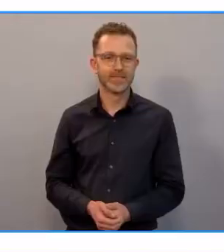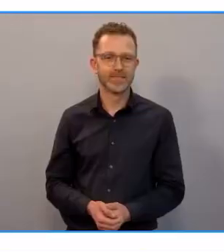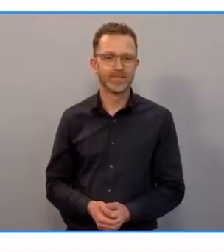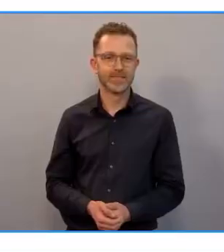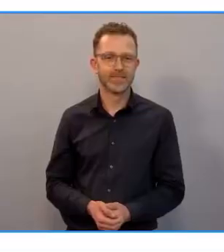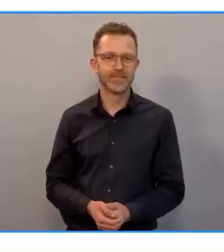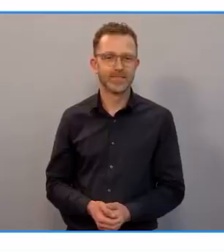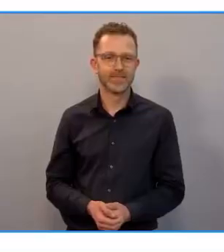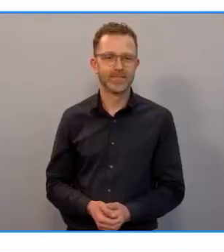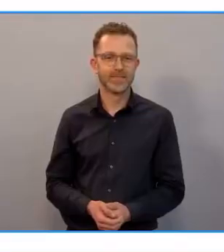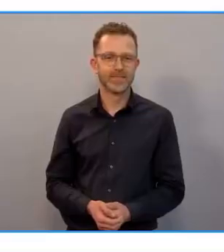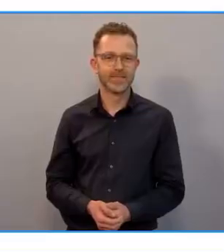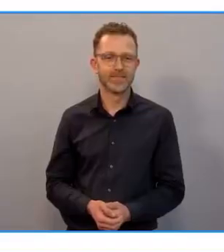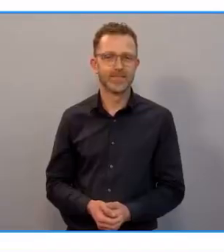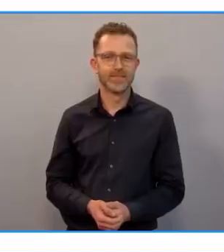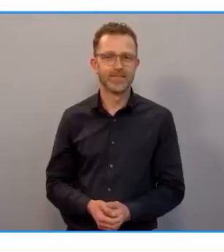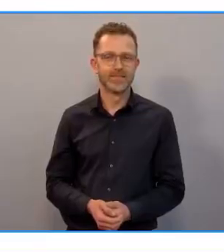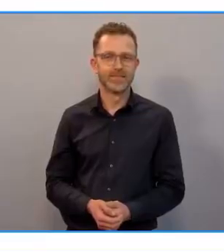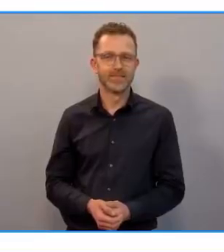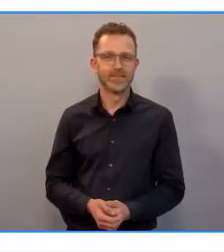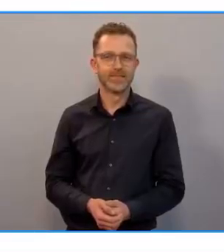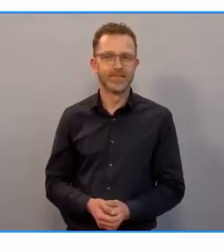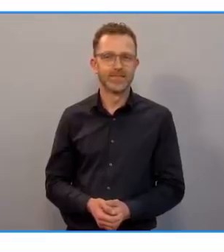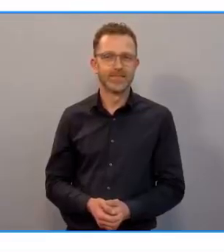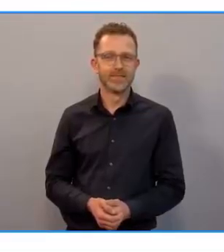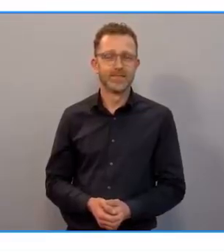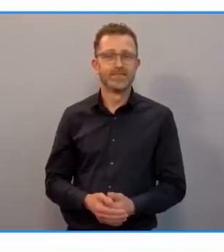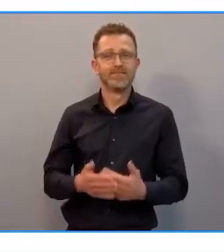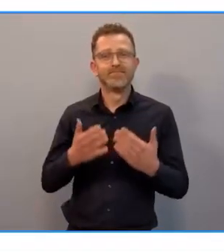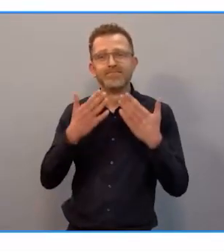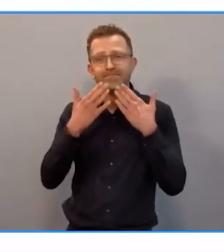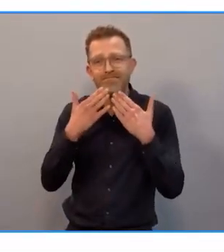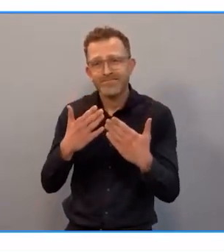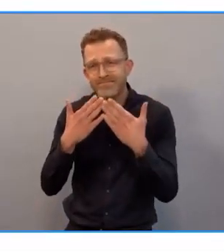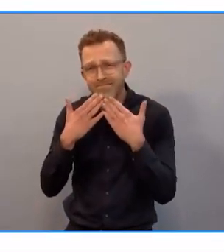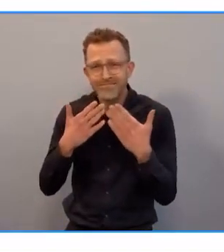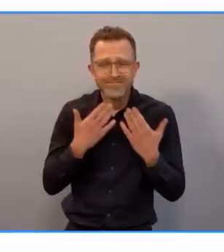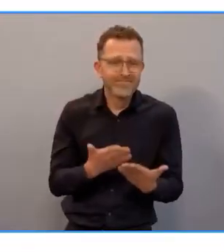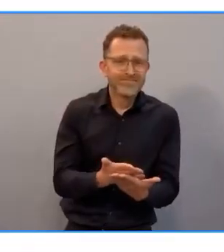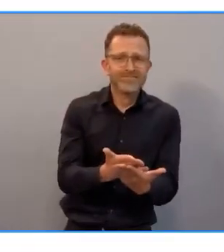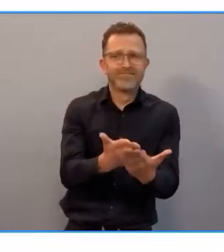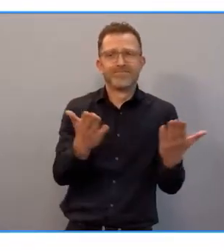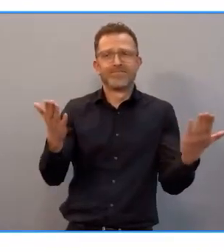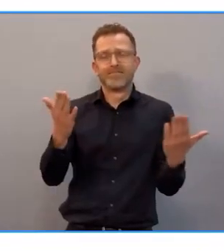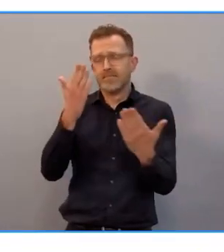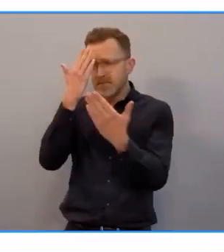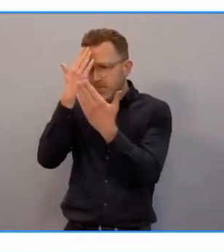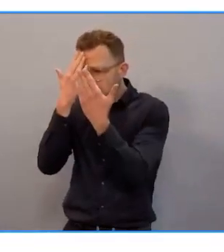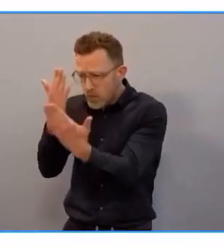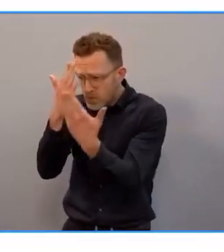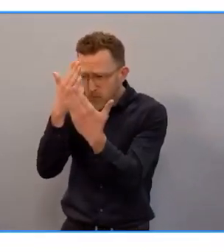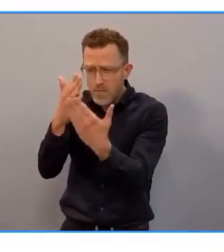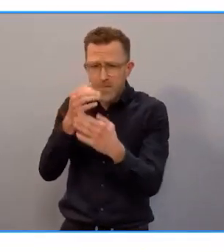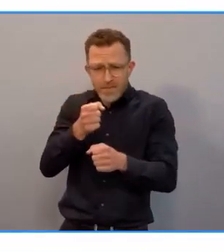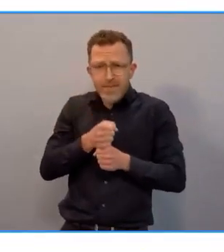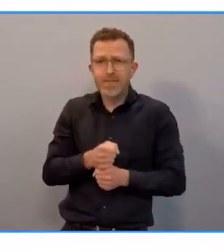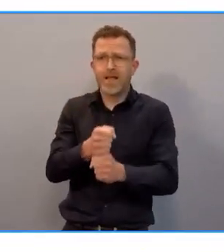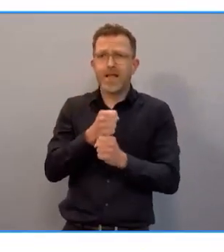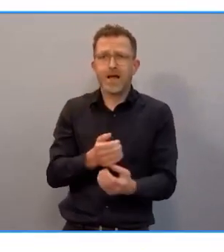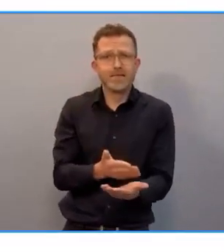Thank you honorable delegates, distinguished colleagues,